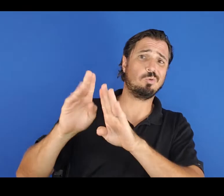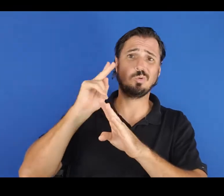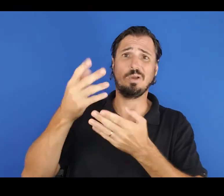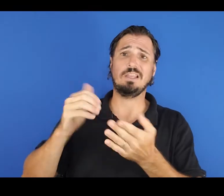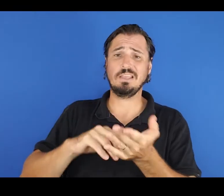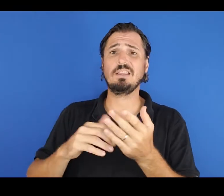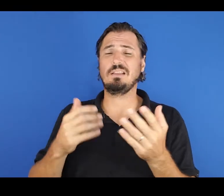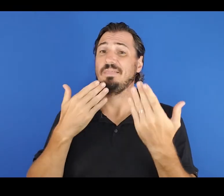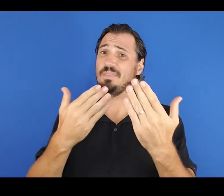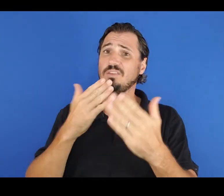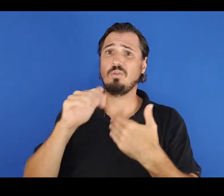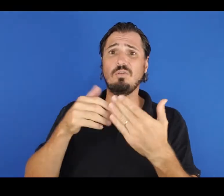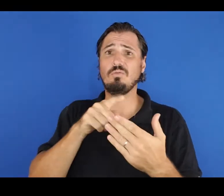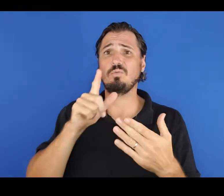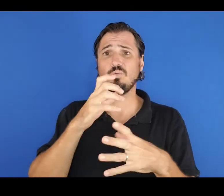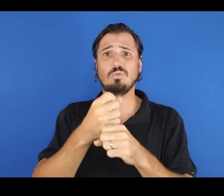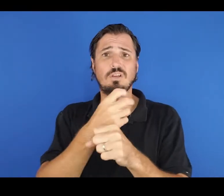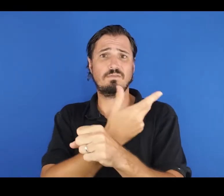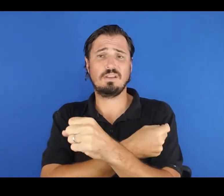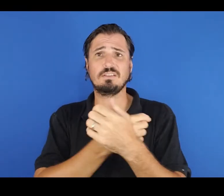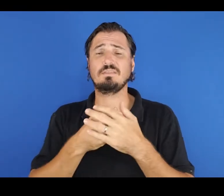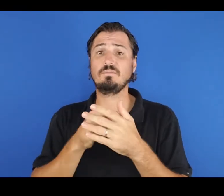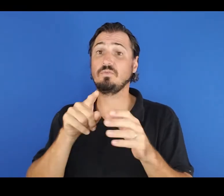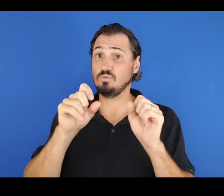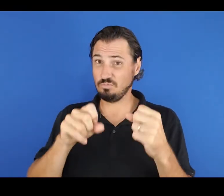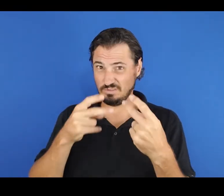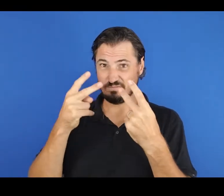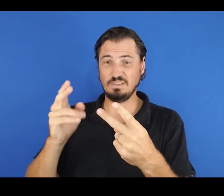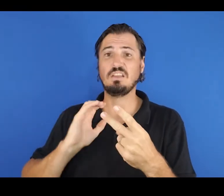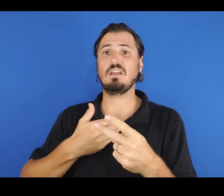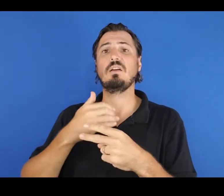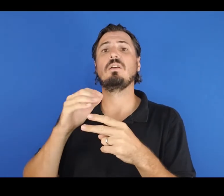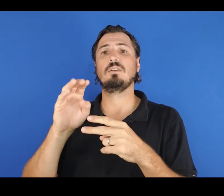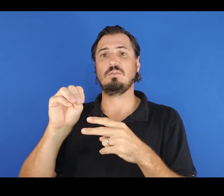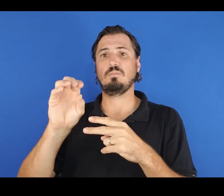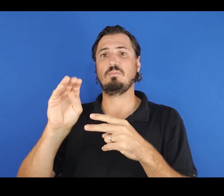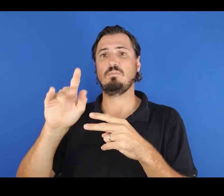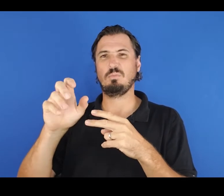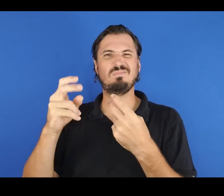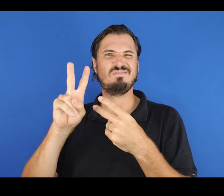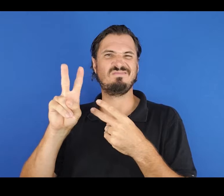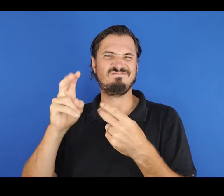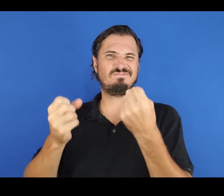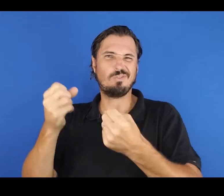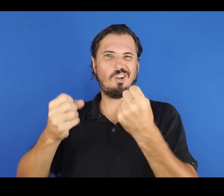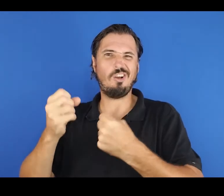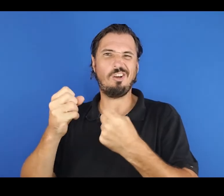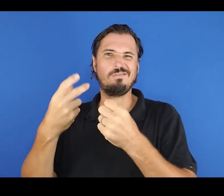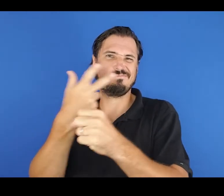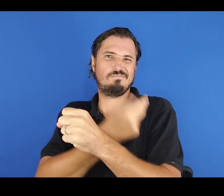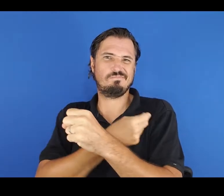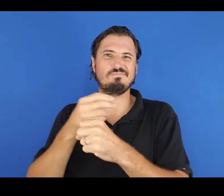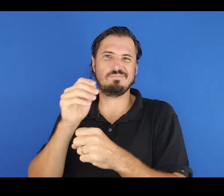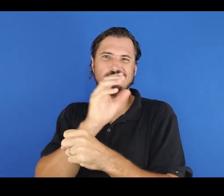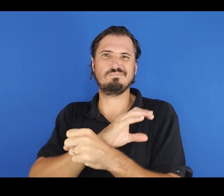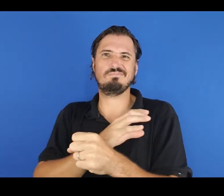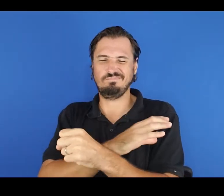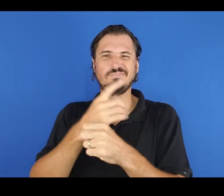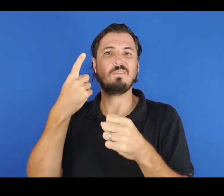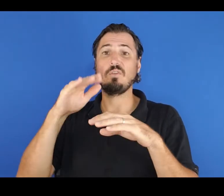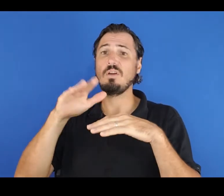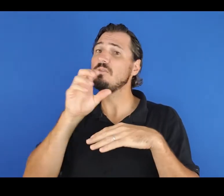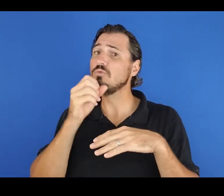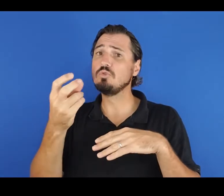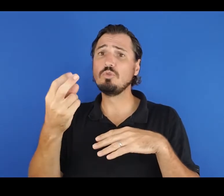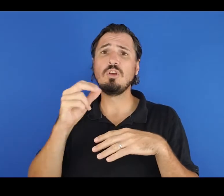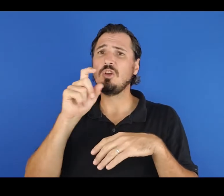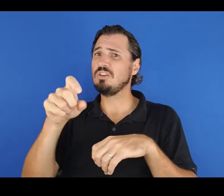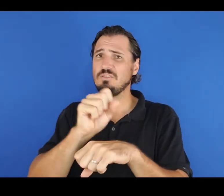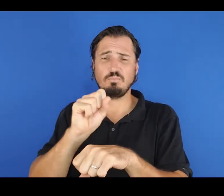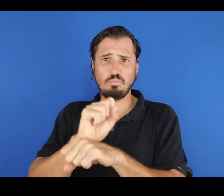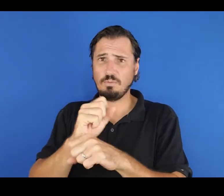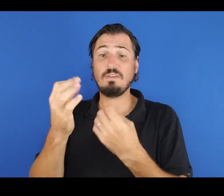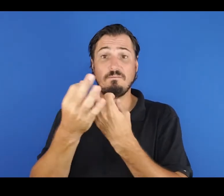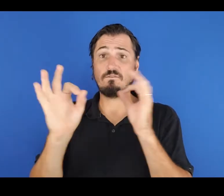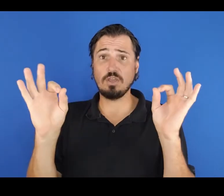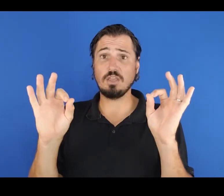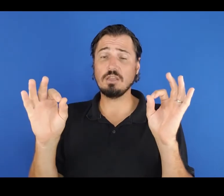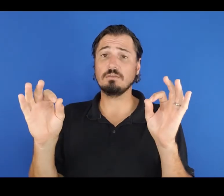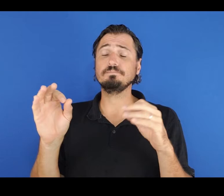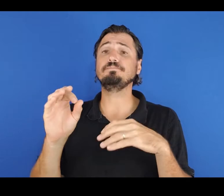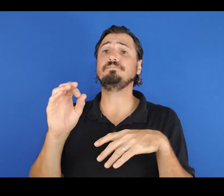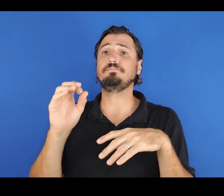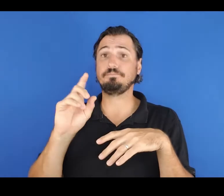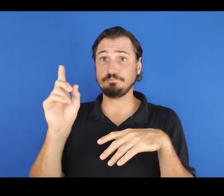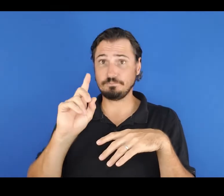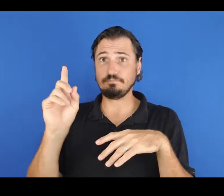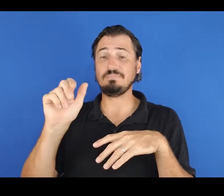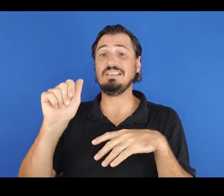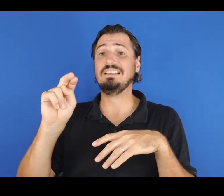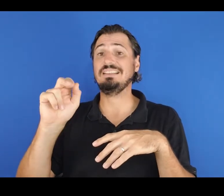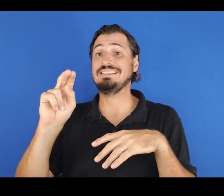You can visit one of our mobile clinics in a neighborhood close to you. They’re open to ages 12 and up and no appointments are needed. Free mobile clinics will be held at Anaina Hou in